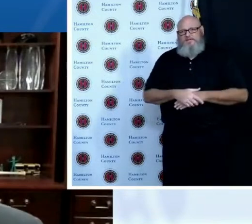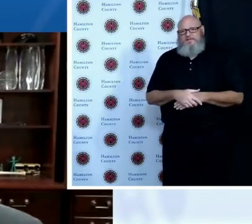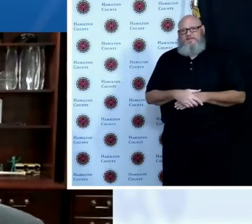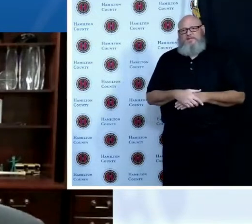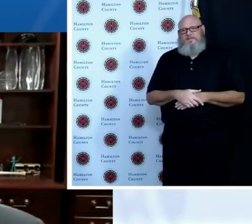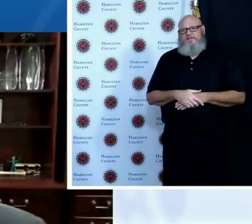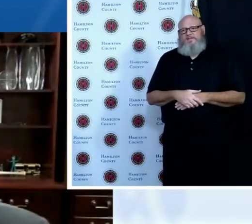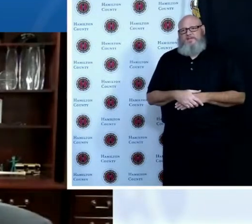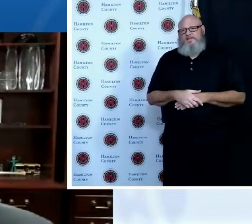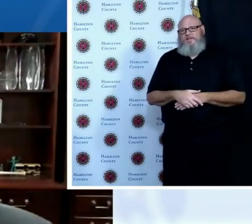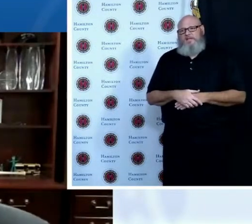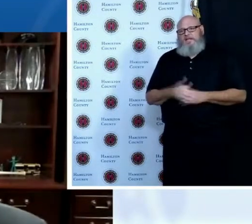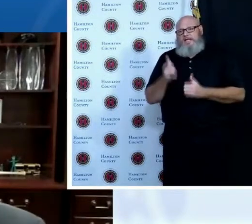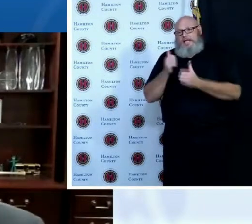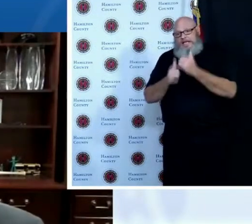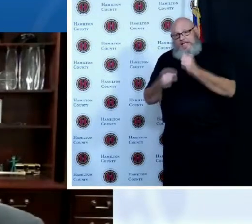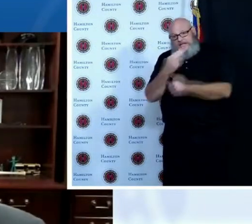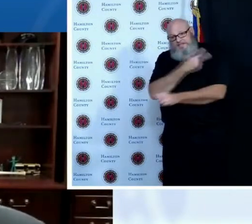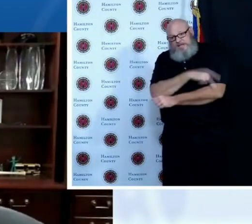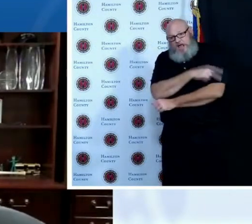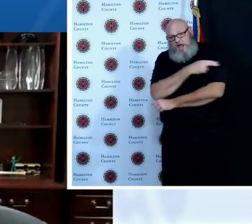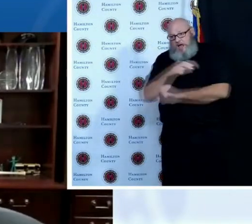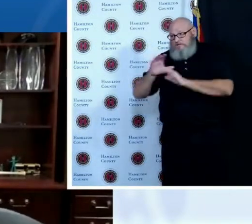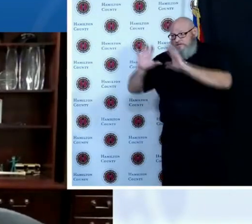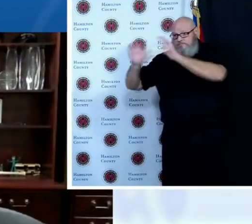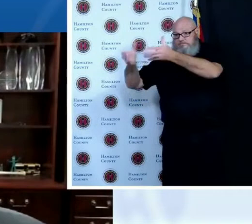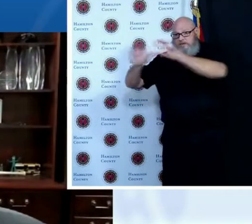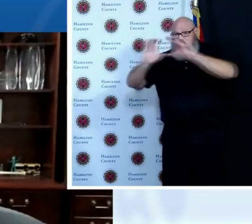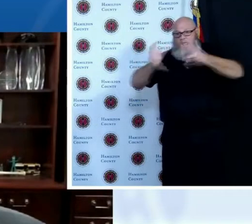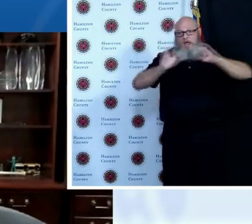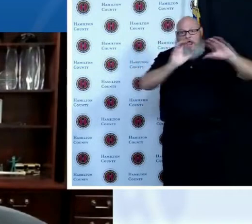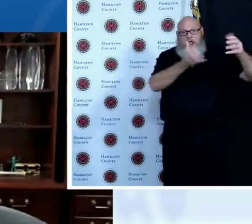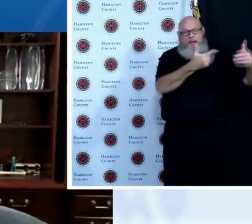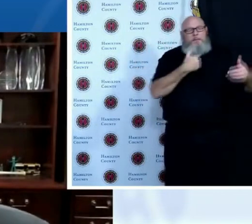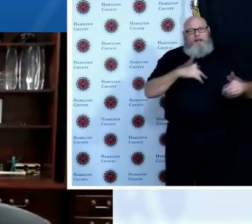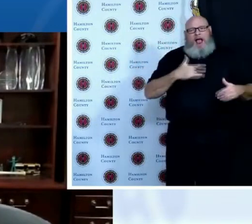usual workforce but what is sort of the reserve workforce that we can train up and be helping